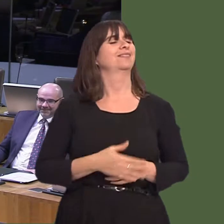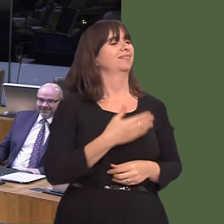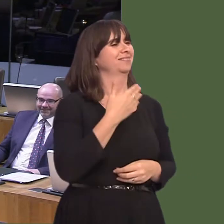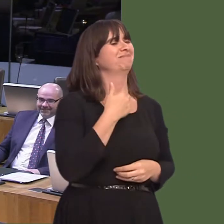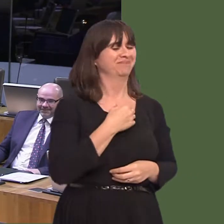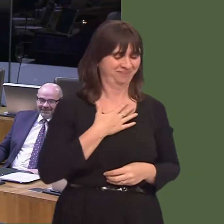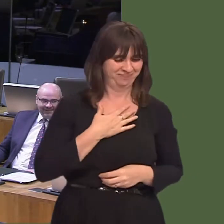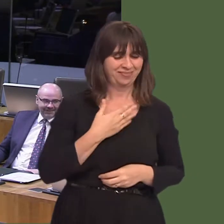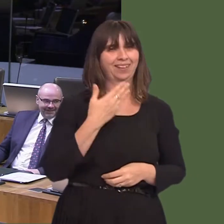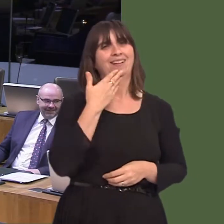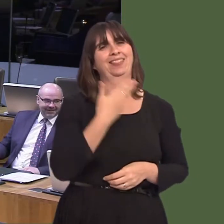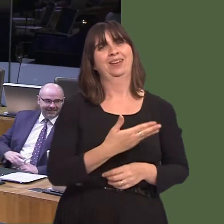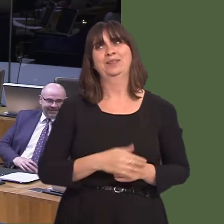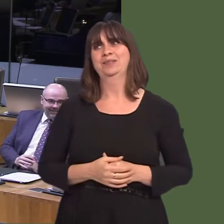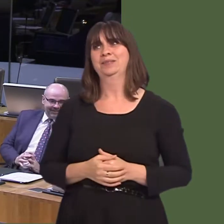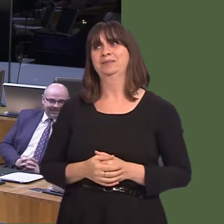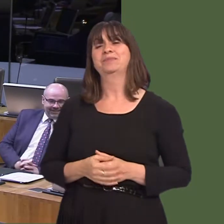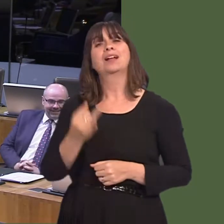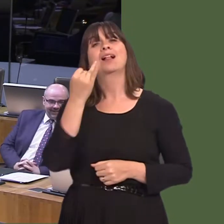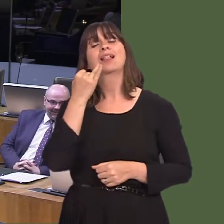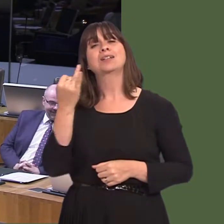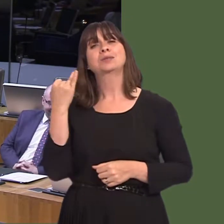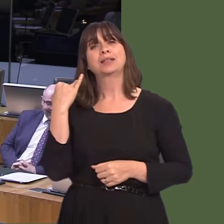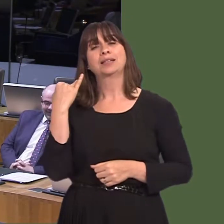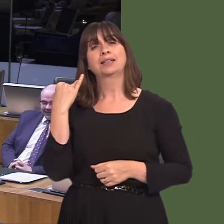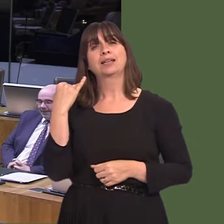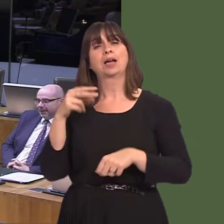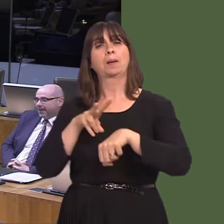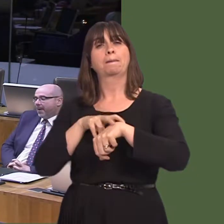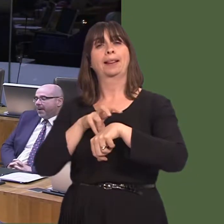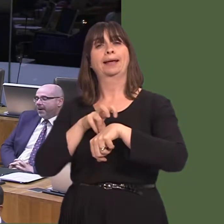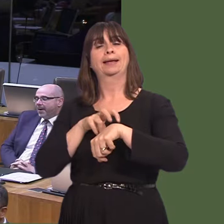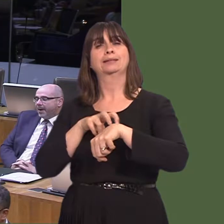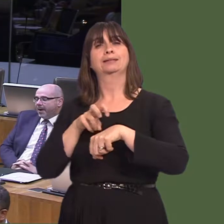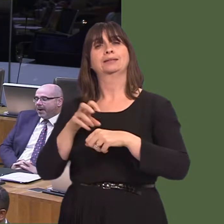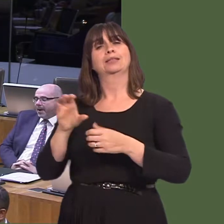First Minister, last week, the Police and Crime Commissioner for North Wales was appointed